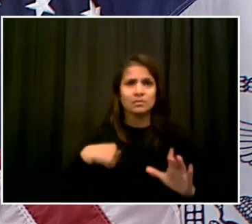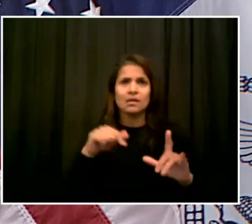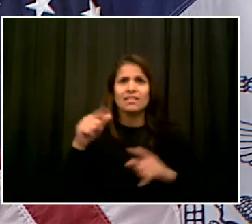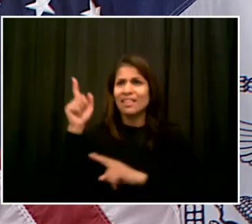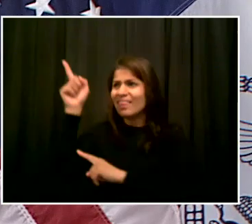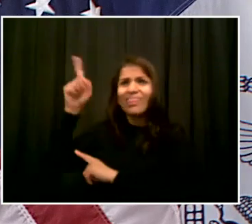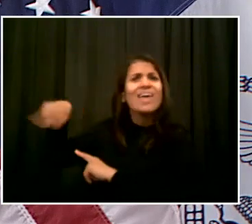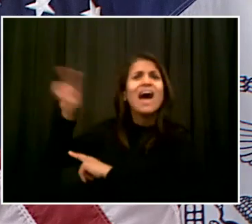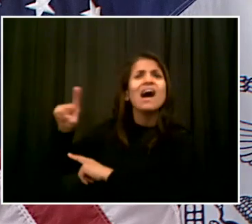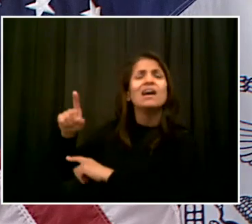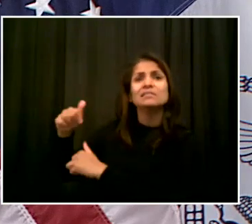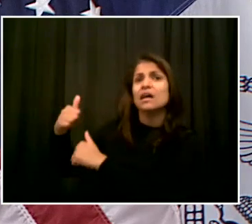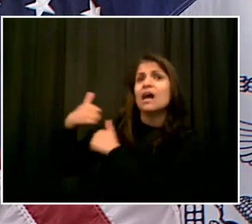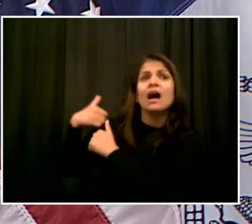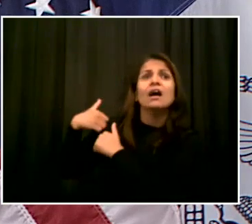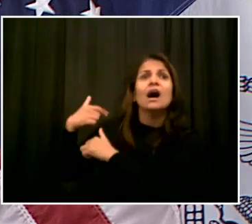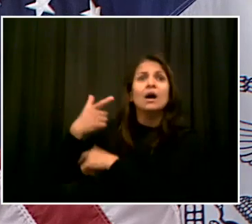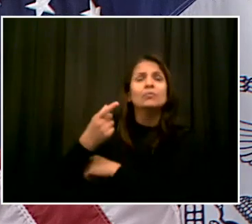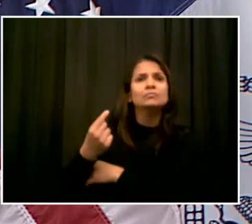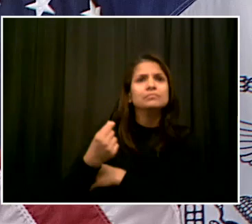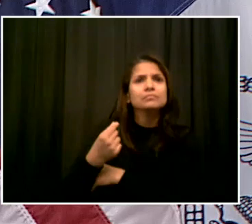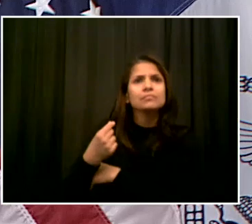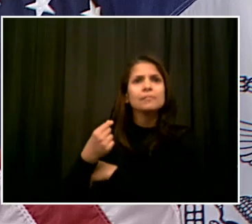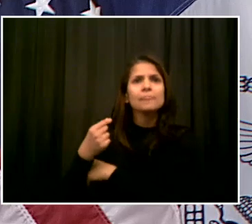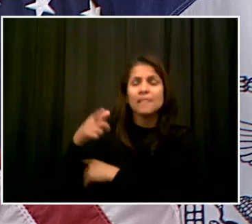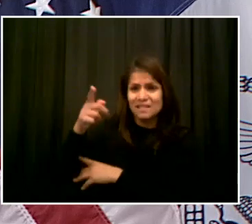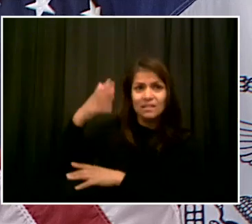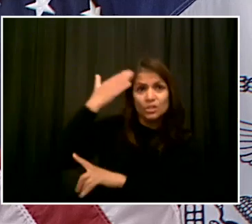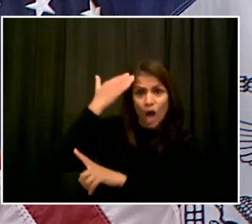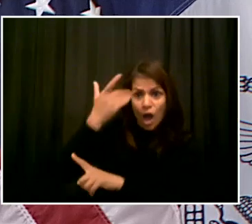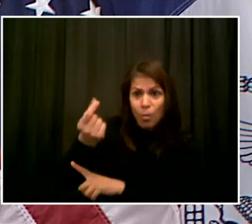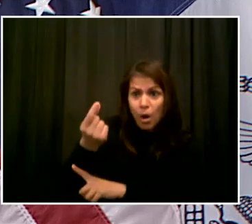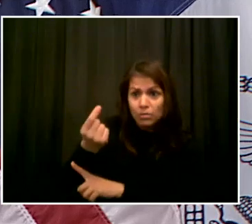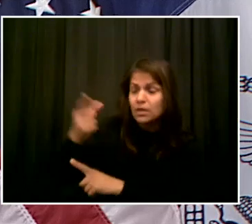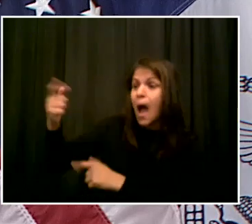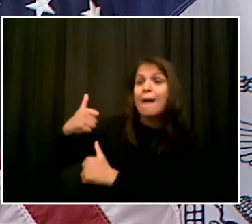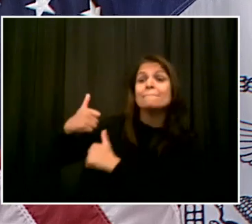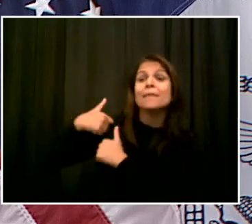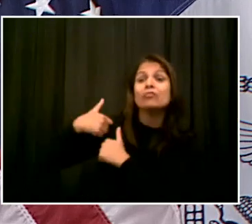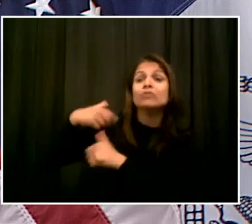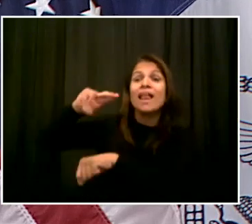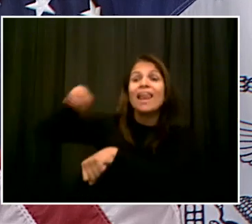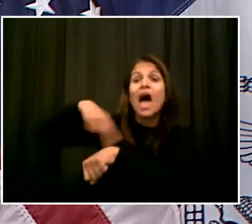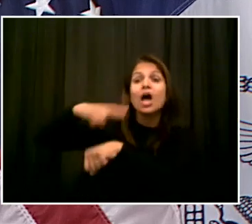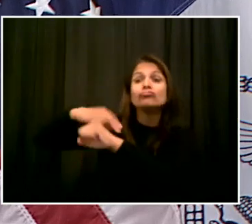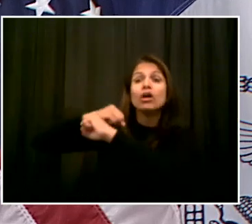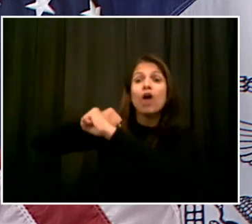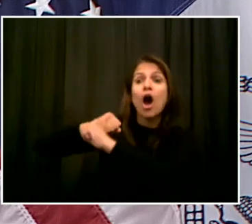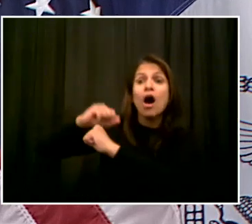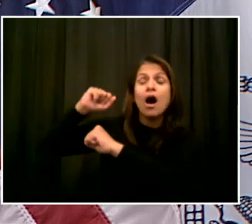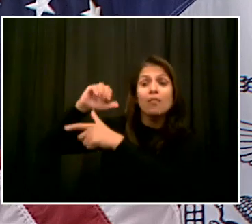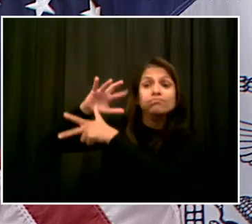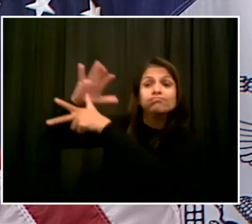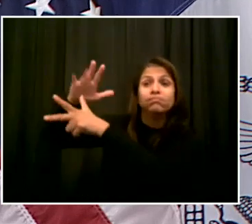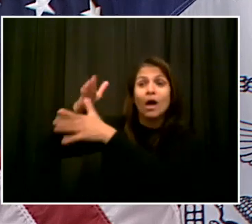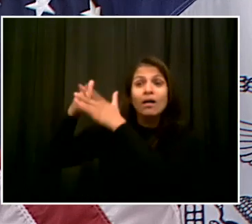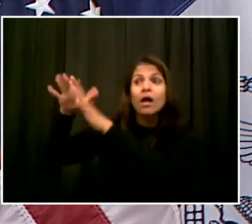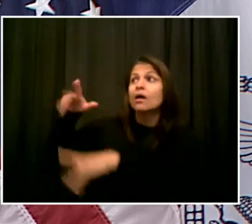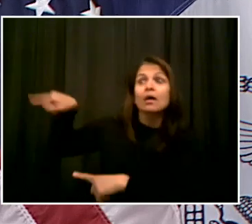ENVIRONMENT. BUT IS A BAD SCENARIO AND THANKO GD E W HAVE NOT HAD A LS OSOF LIFE, BUT YOU BRING